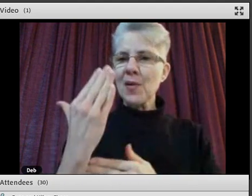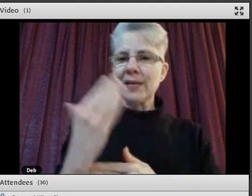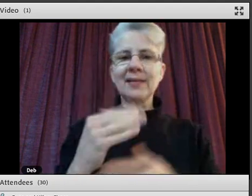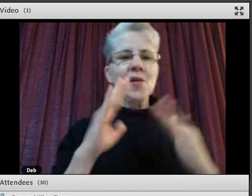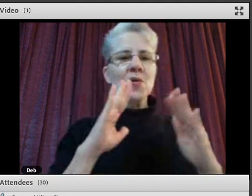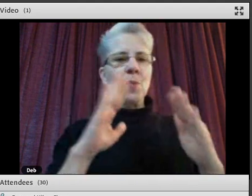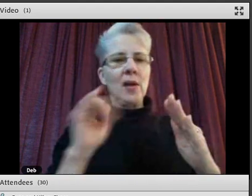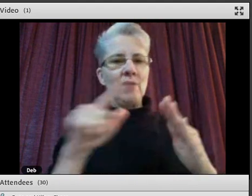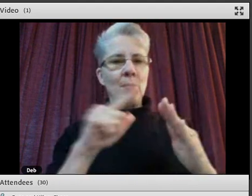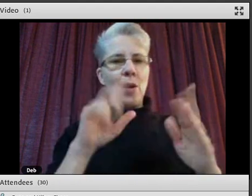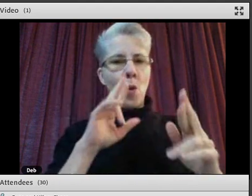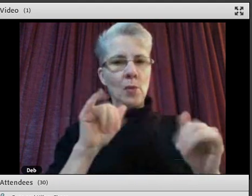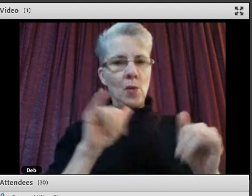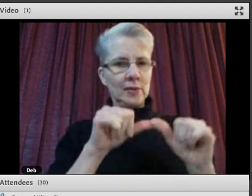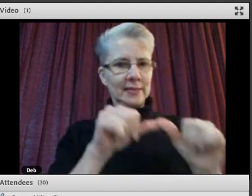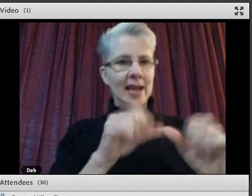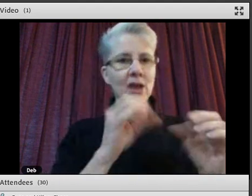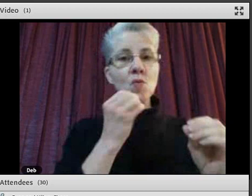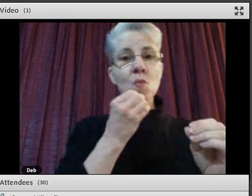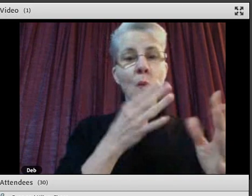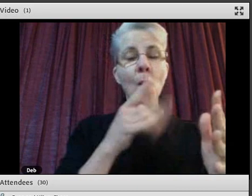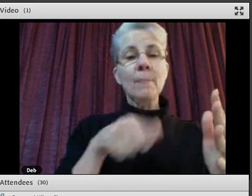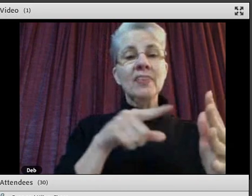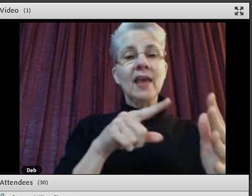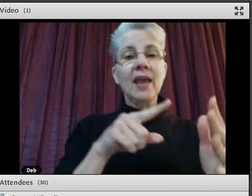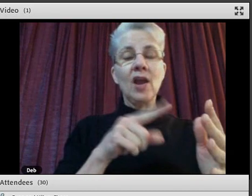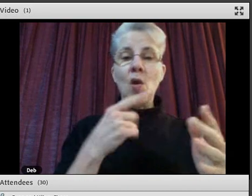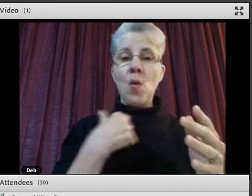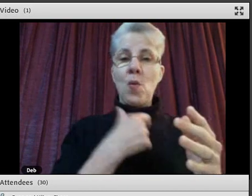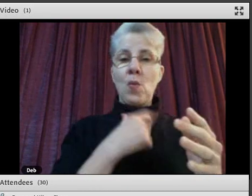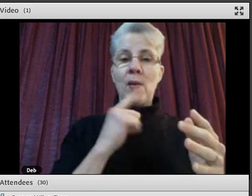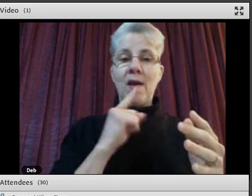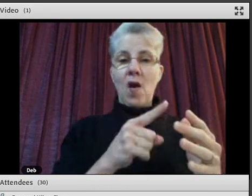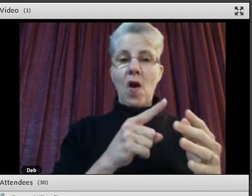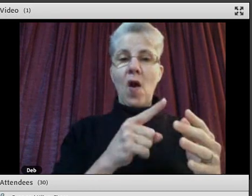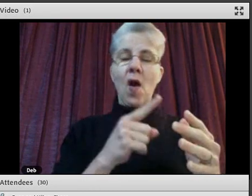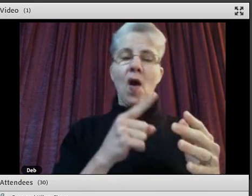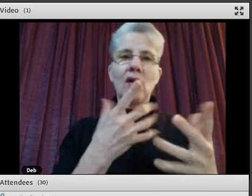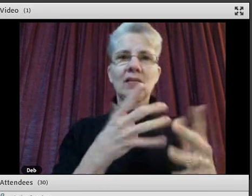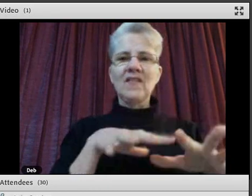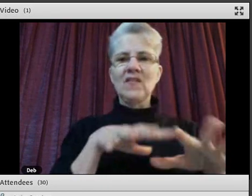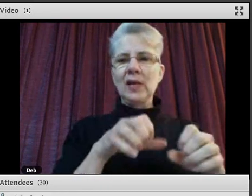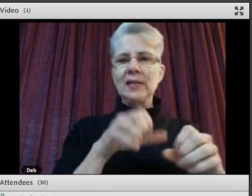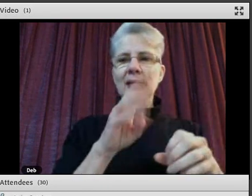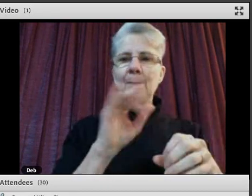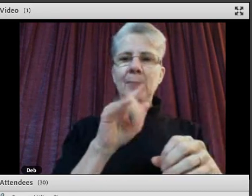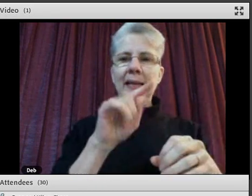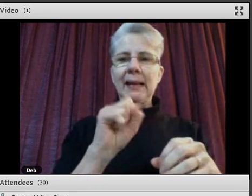We hope you're all staying warm out there. We're coming to you from a sunny, kind of freezing Bonita Springs.